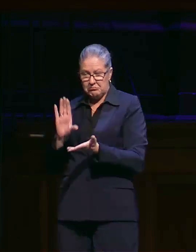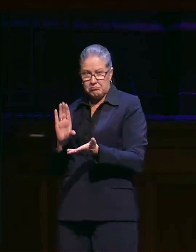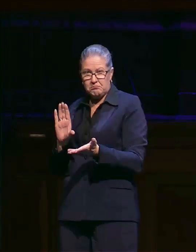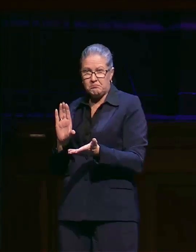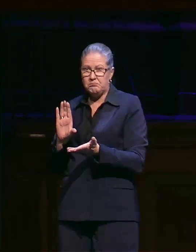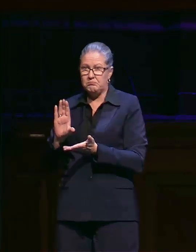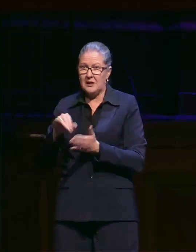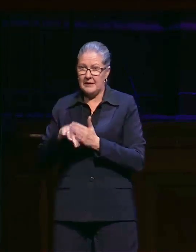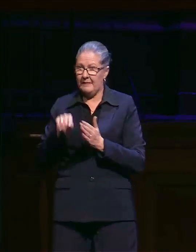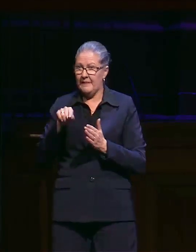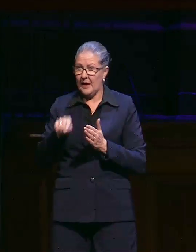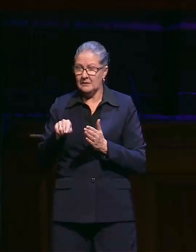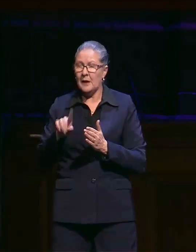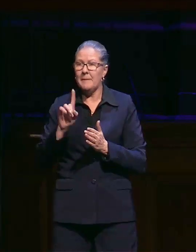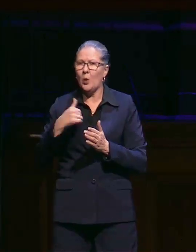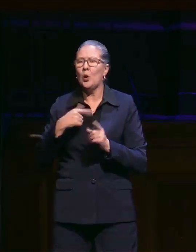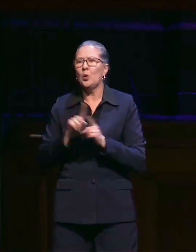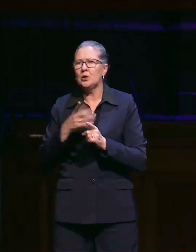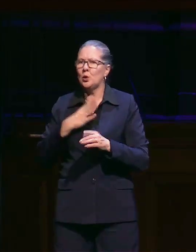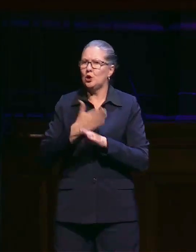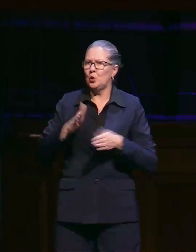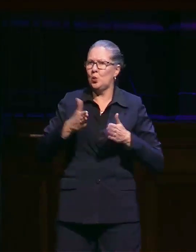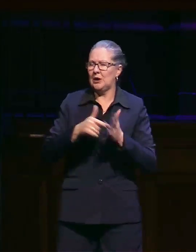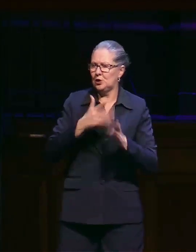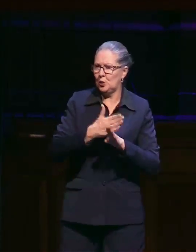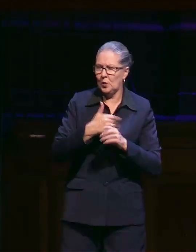delivered a new way of working we delivered a package that cut across